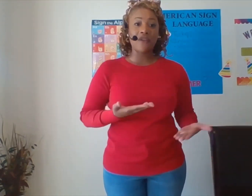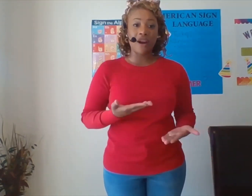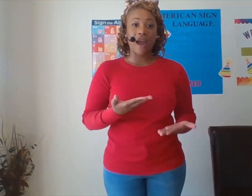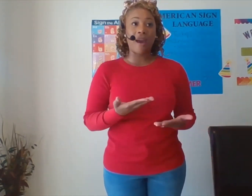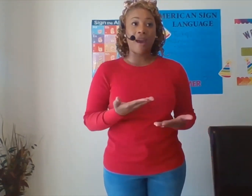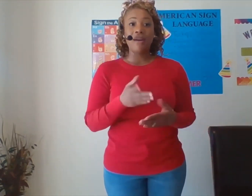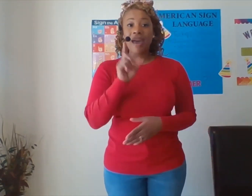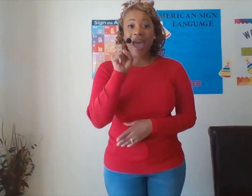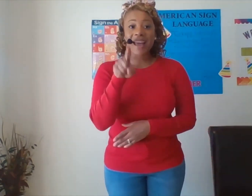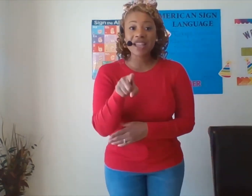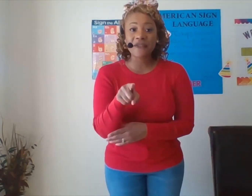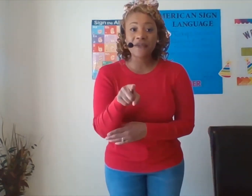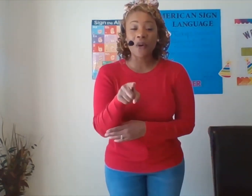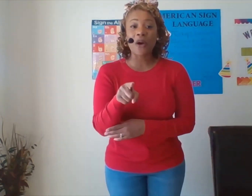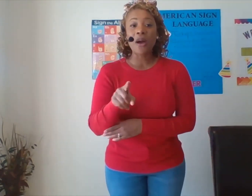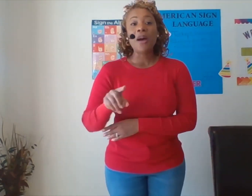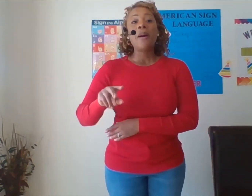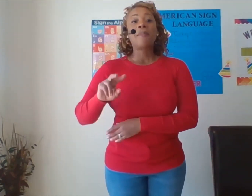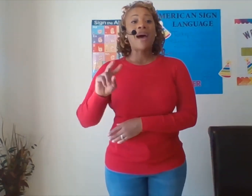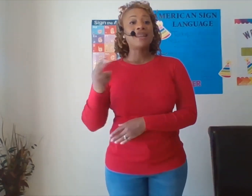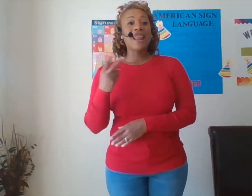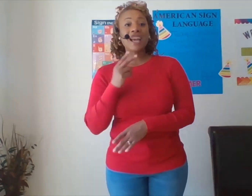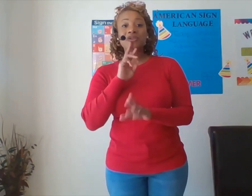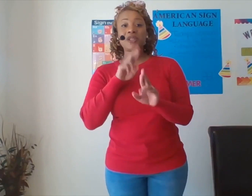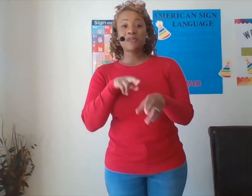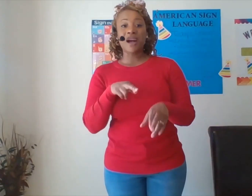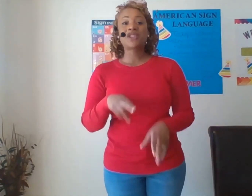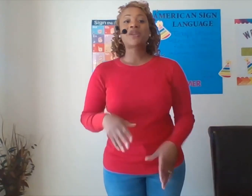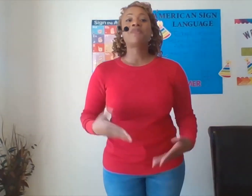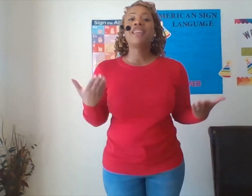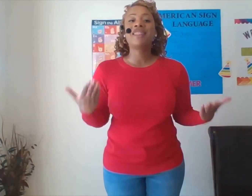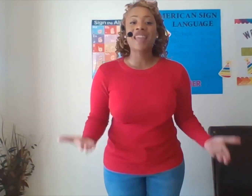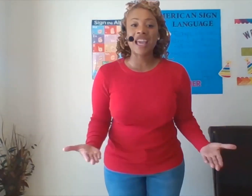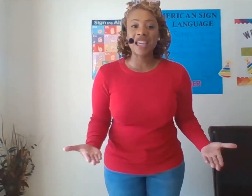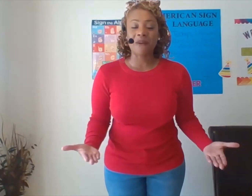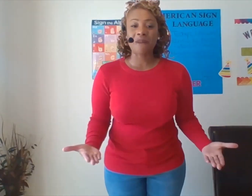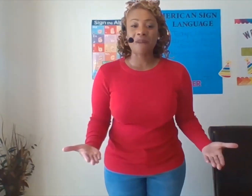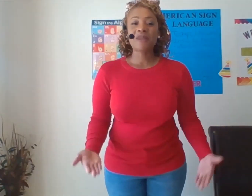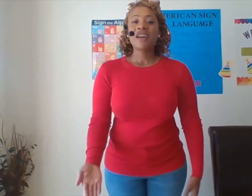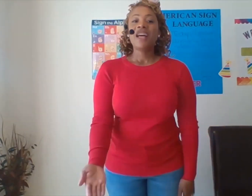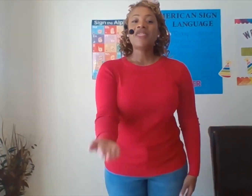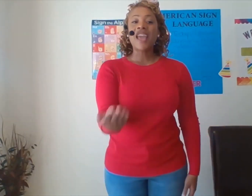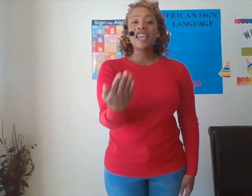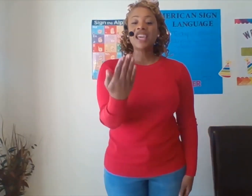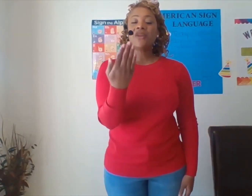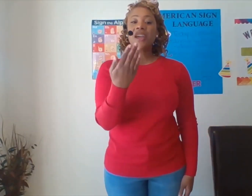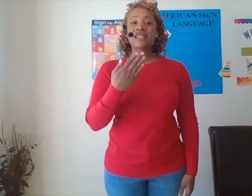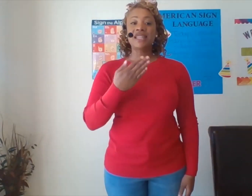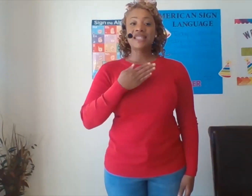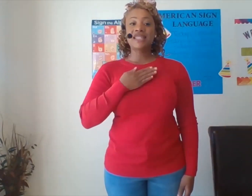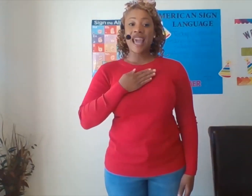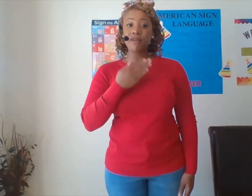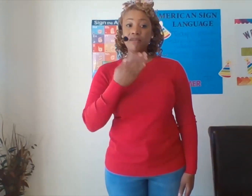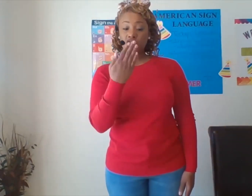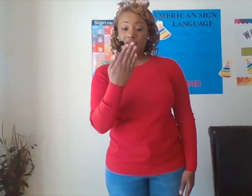I'm asking for my next response should be thank you thank you is the same shape